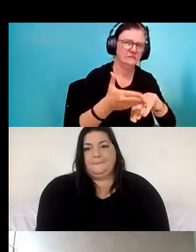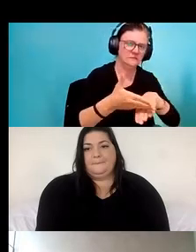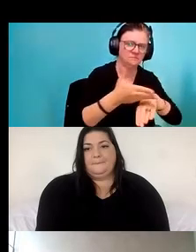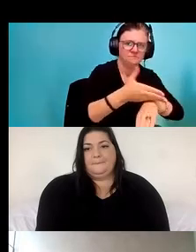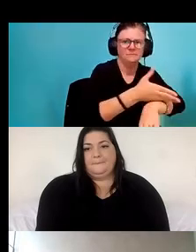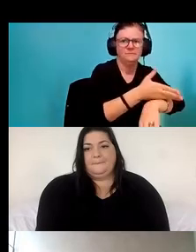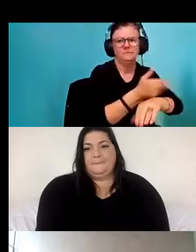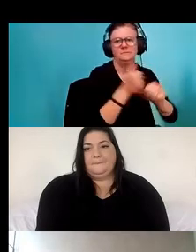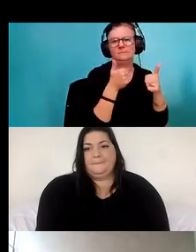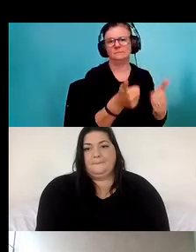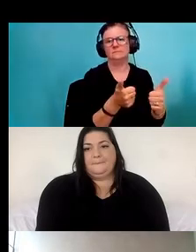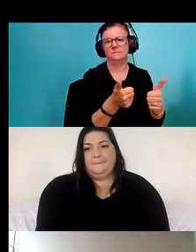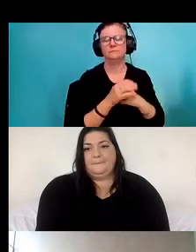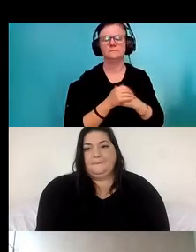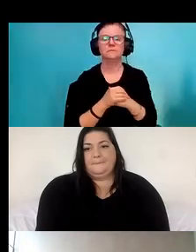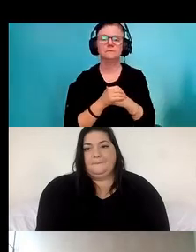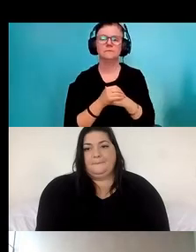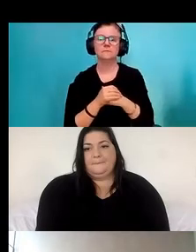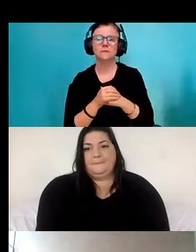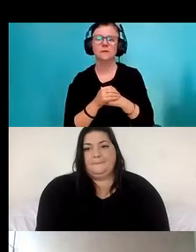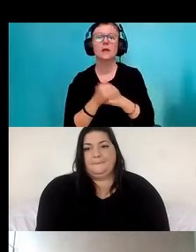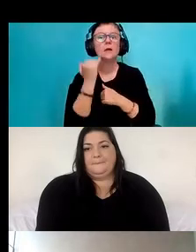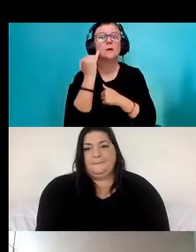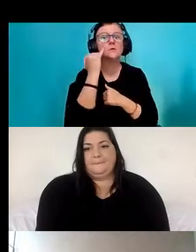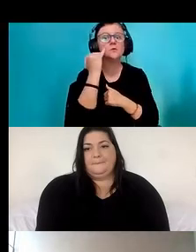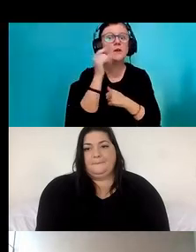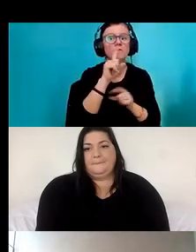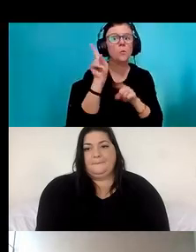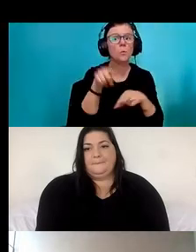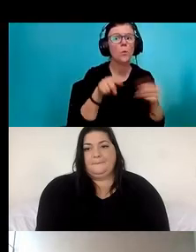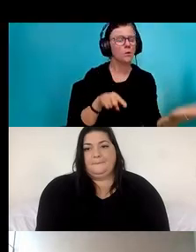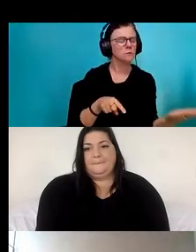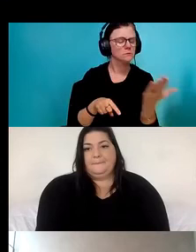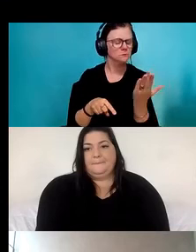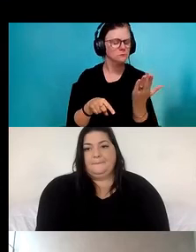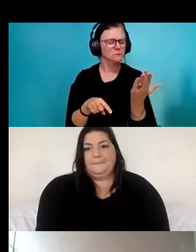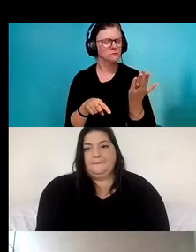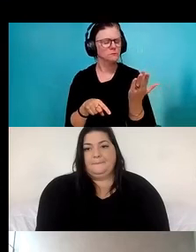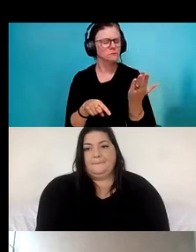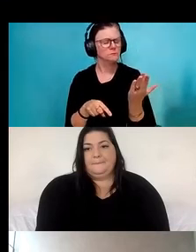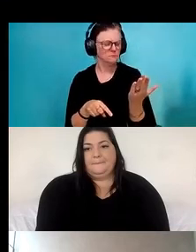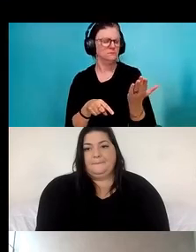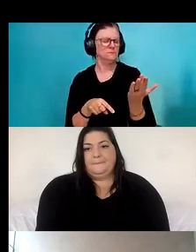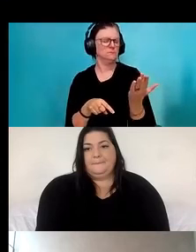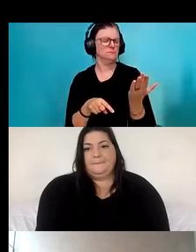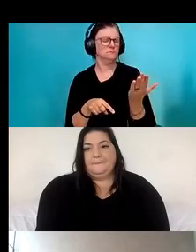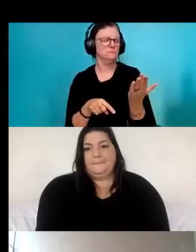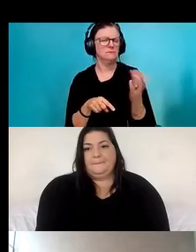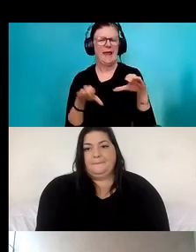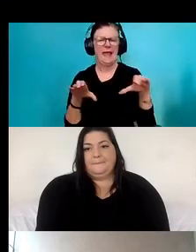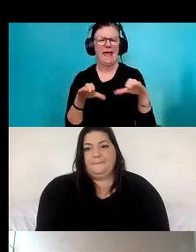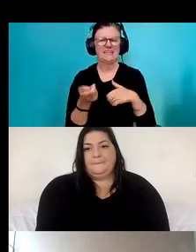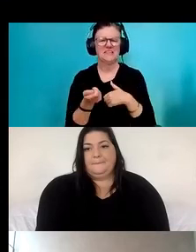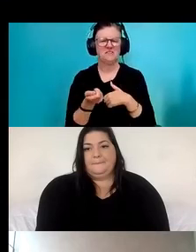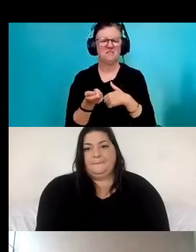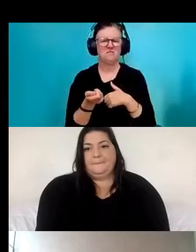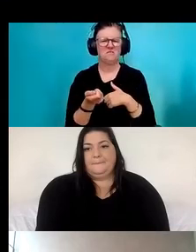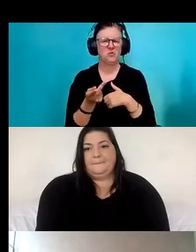So for instance, if OVW sees a grant report that says very few activities took place, maybe just